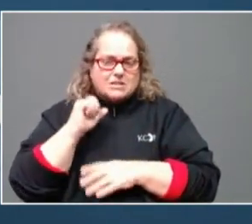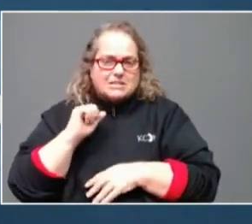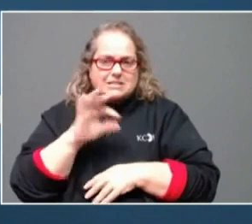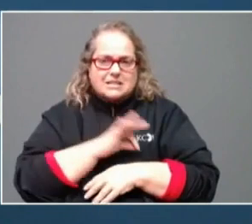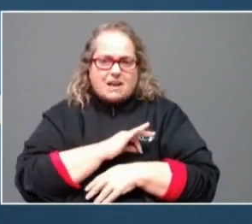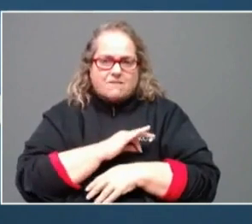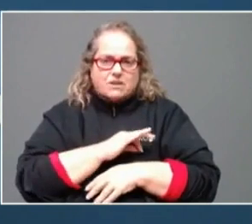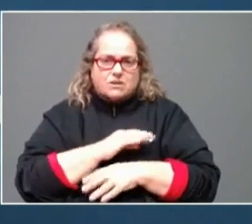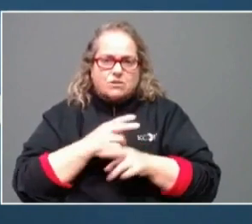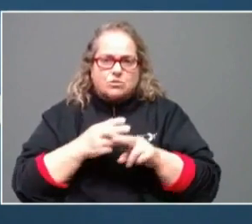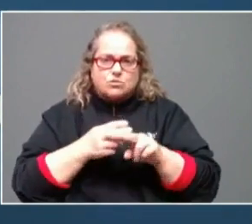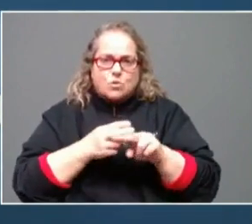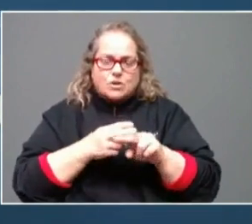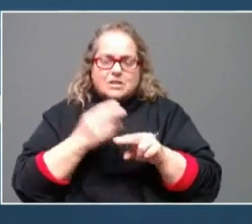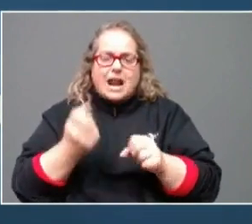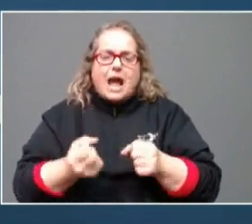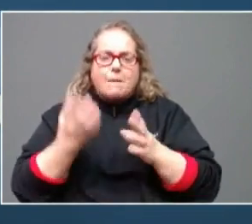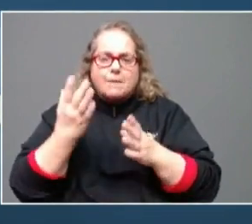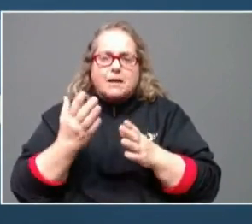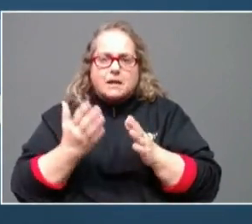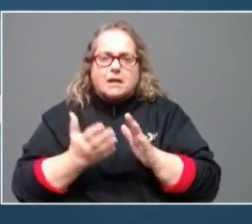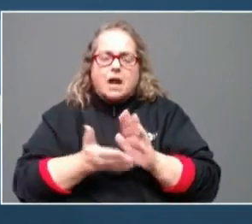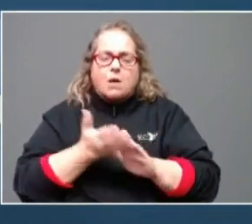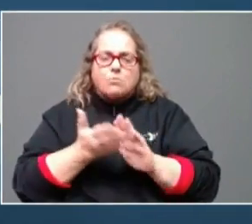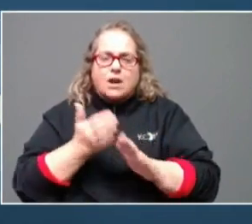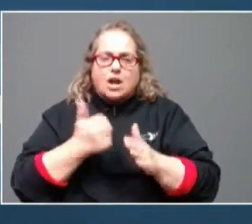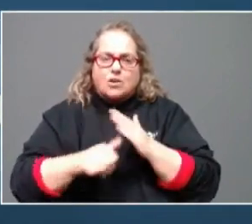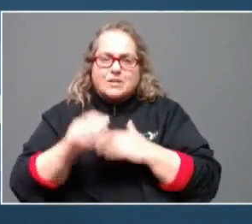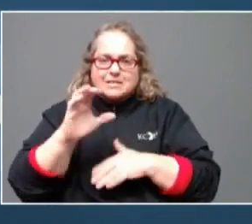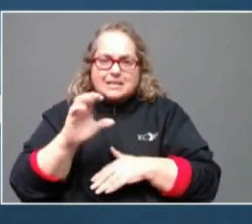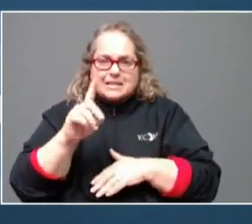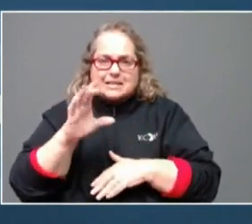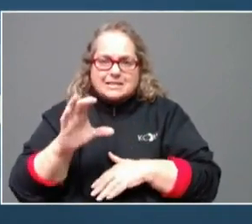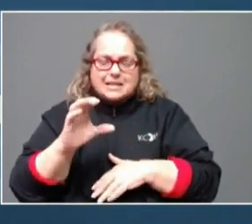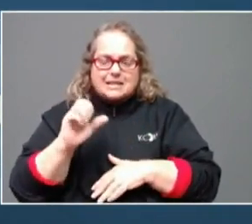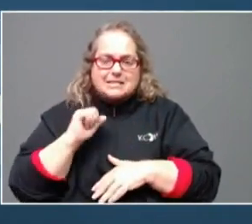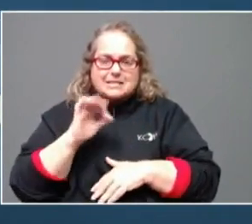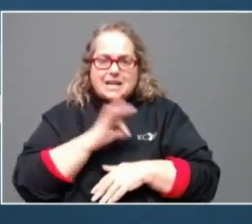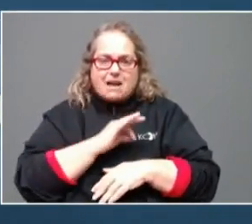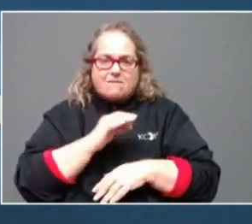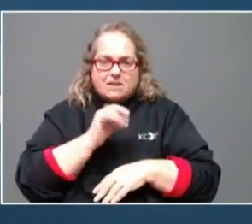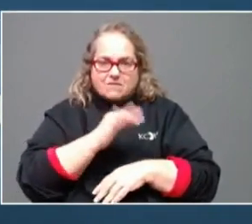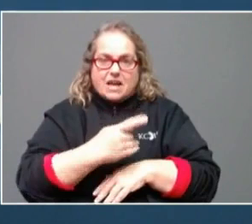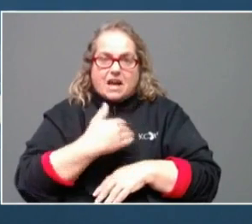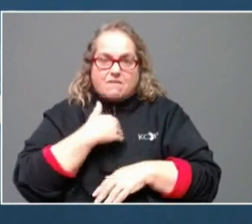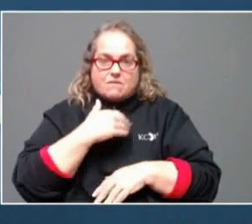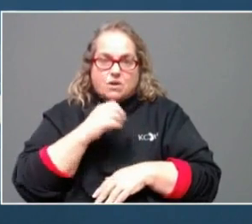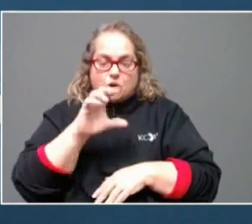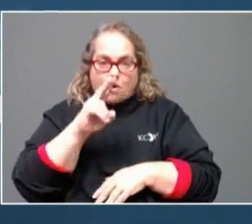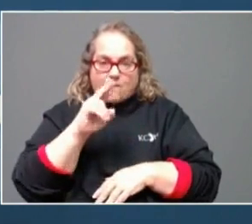CDC guidelines for staff returning sooner if they've had covid, I think last week you said there were three. I just wondered if there was a change.